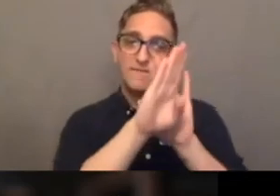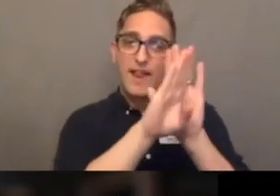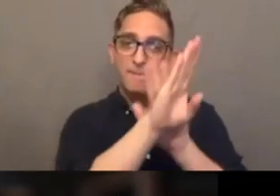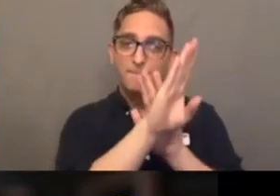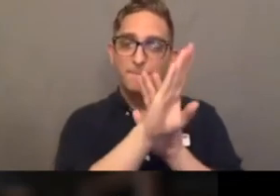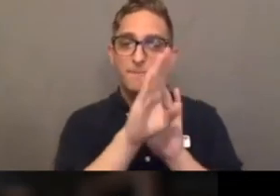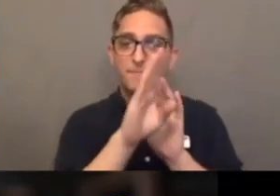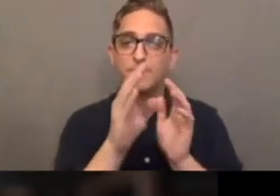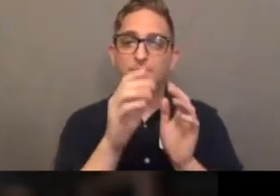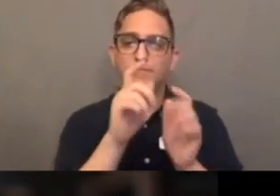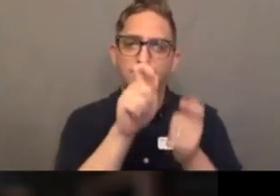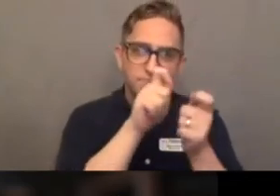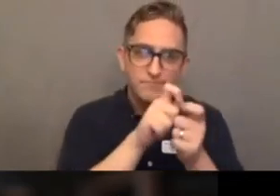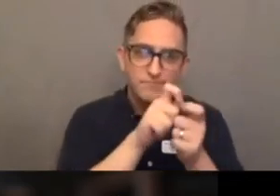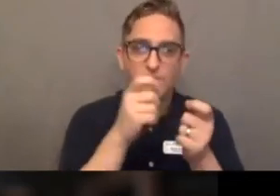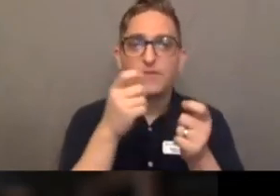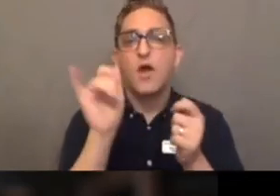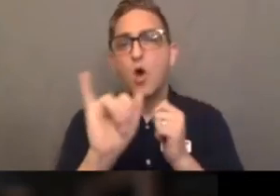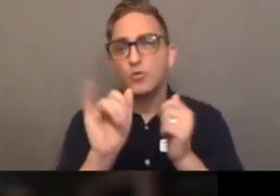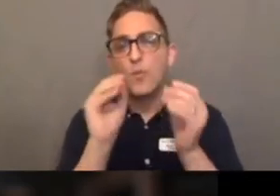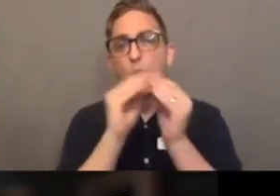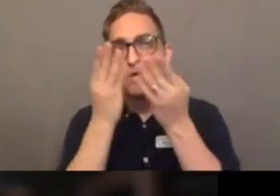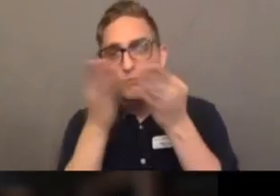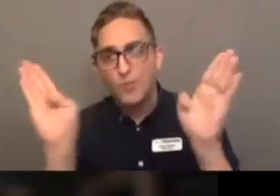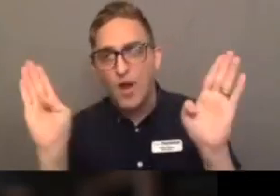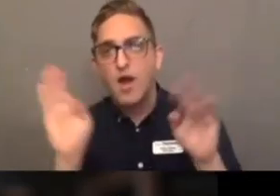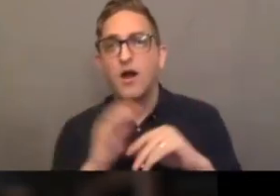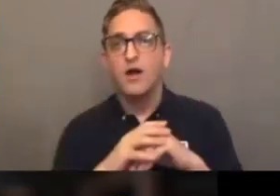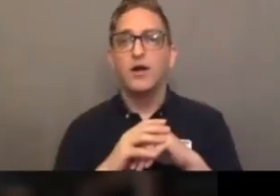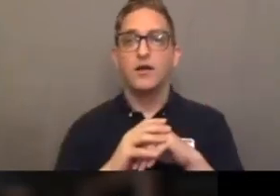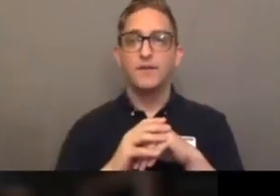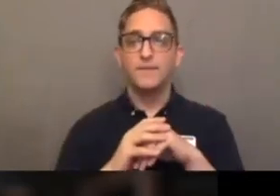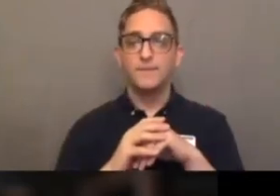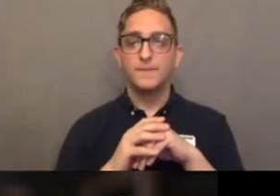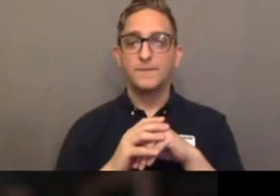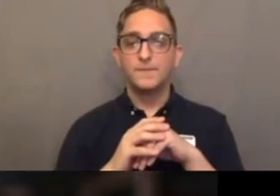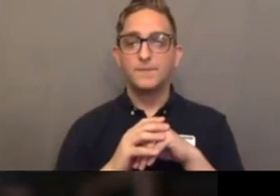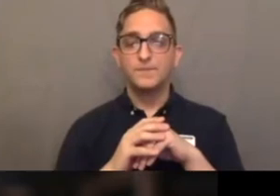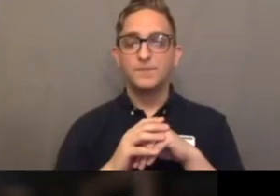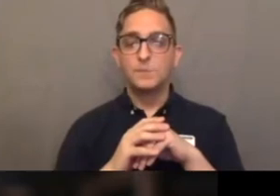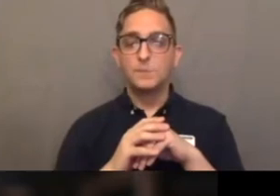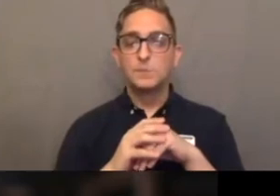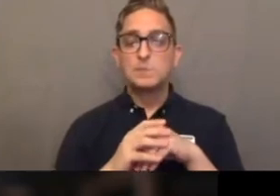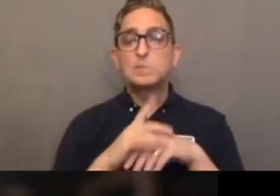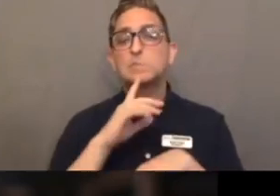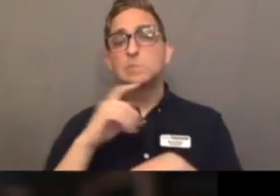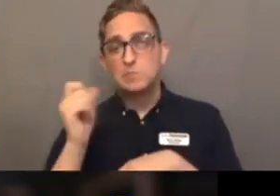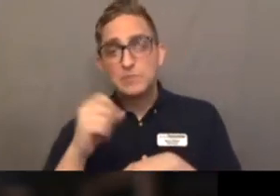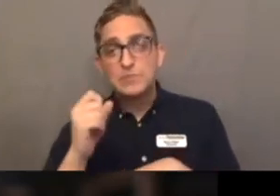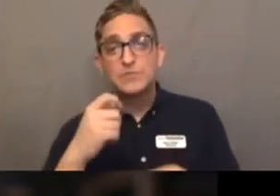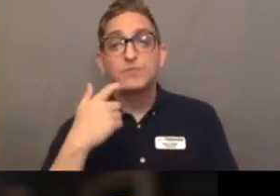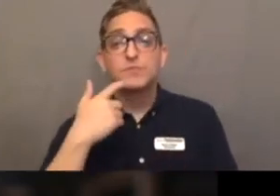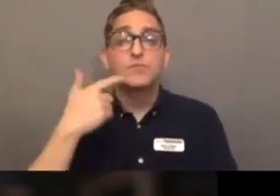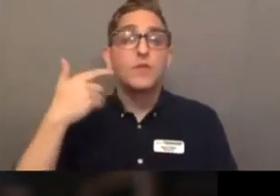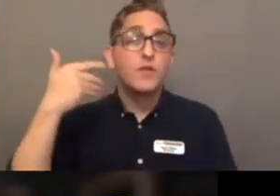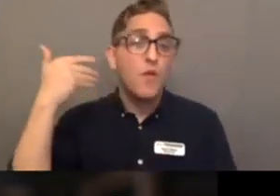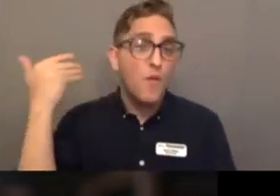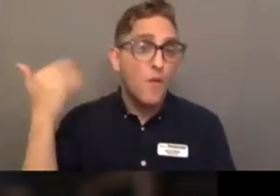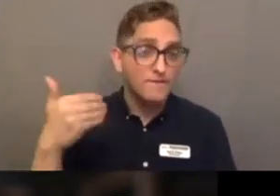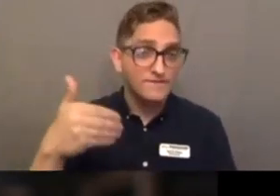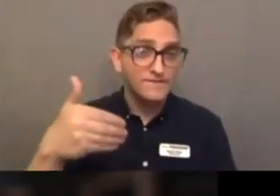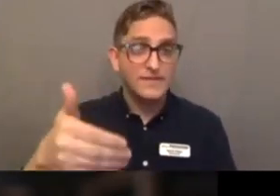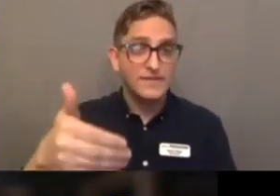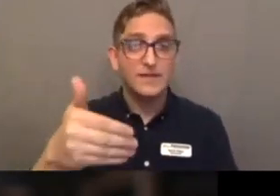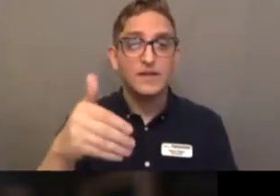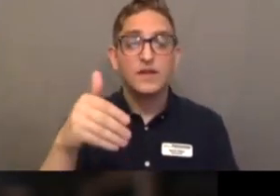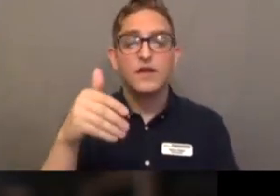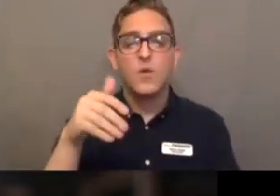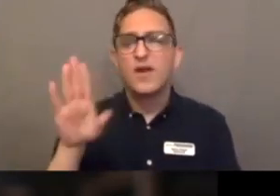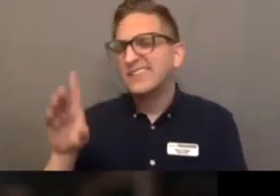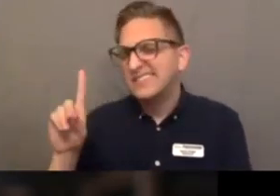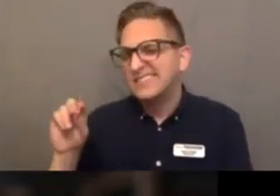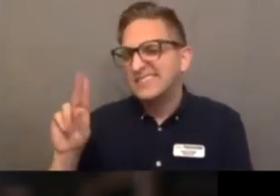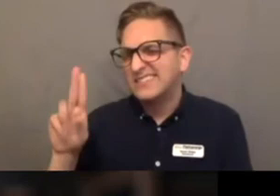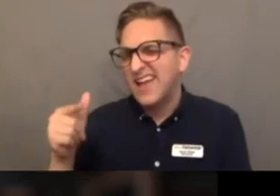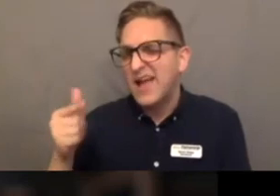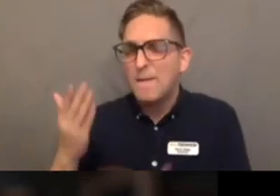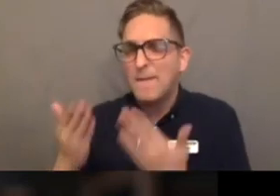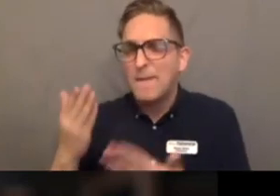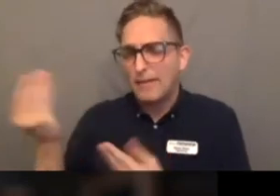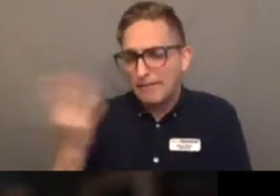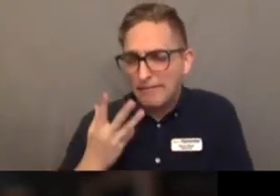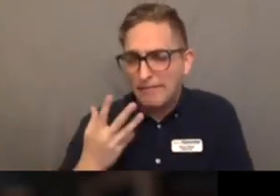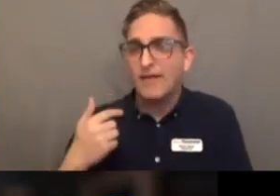Yeah. Other times the color ‑‑ Doug can correct me. I am not color blind. I don't